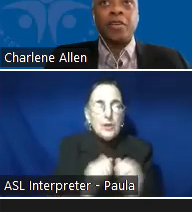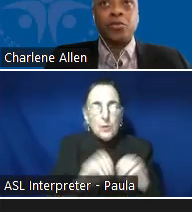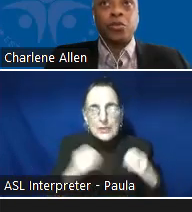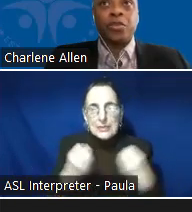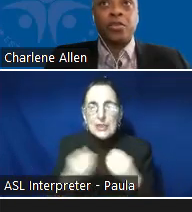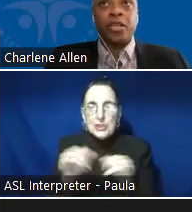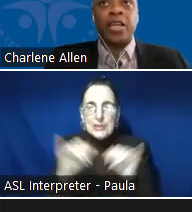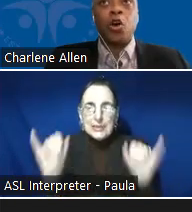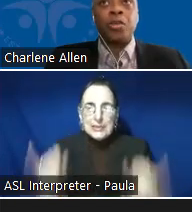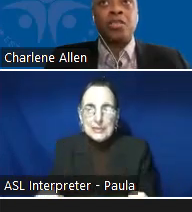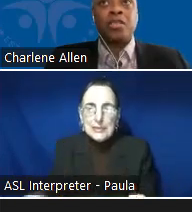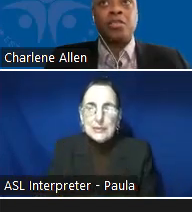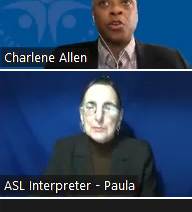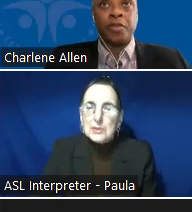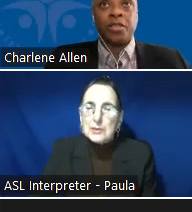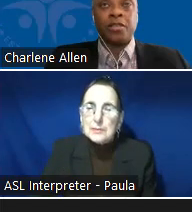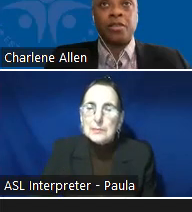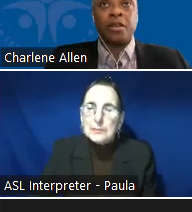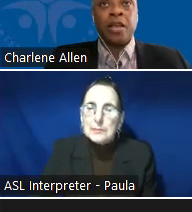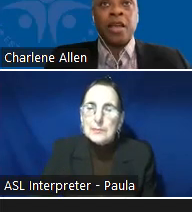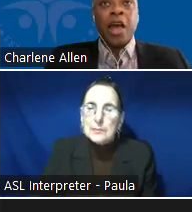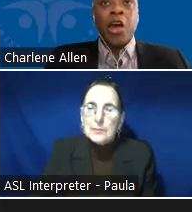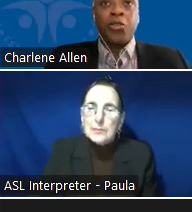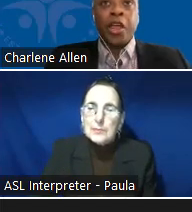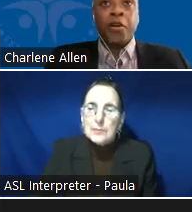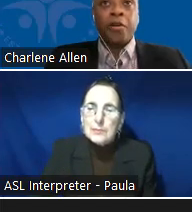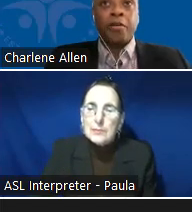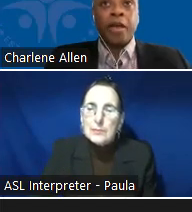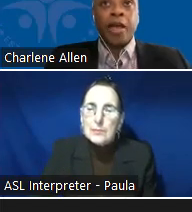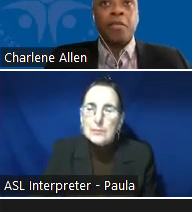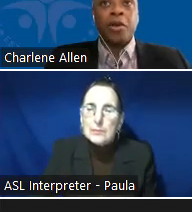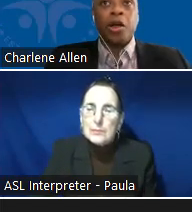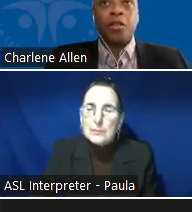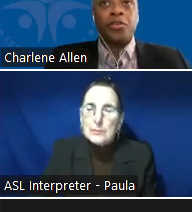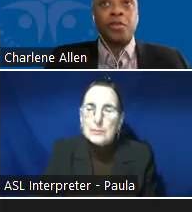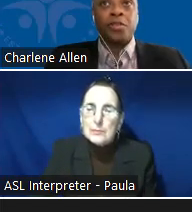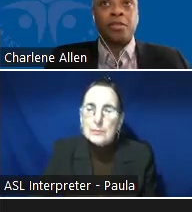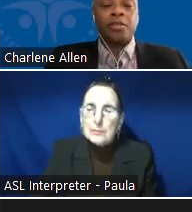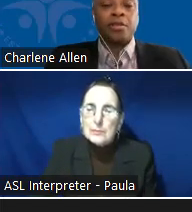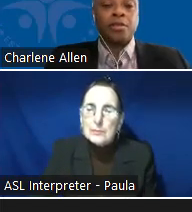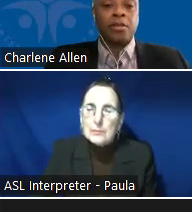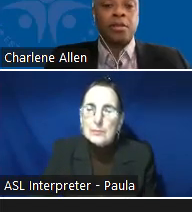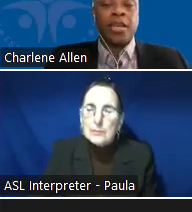resources and homelessness services. Healthcare and mental health services.